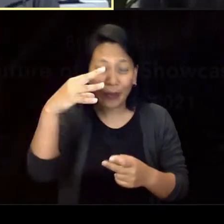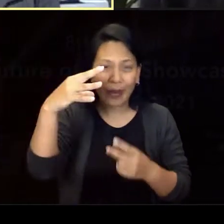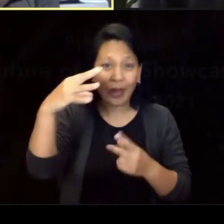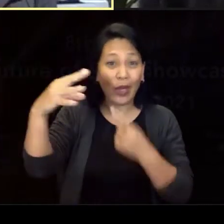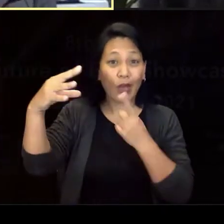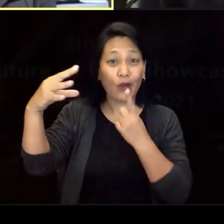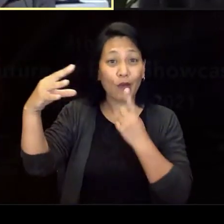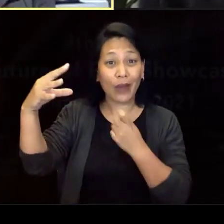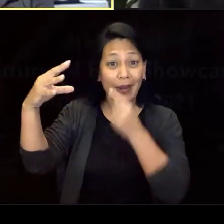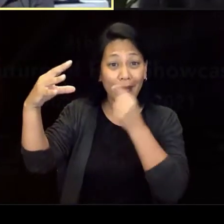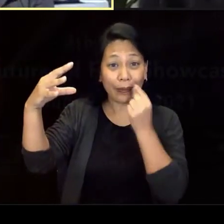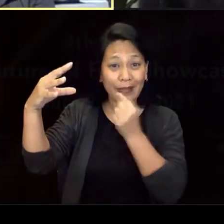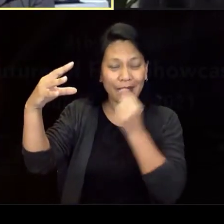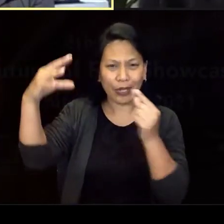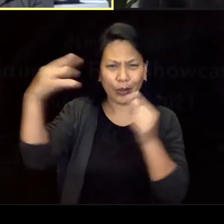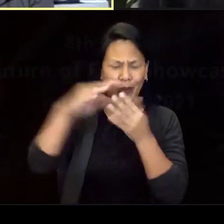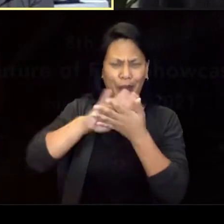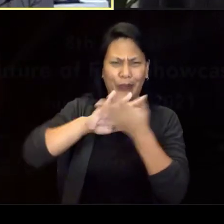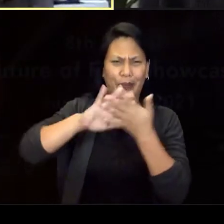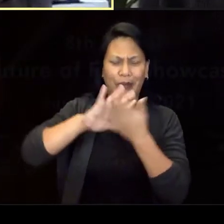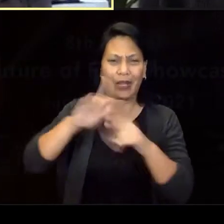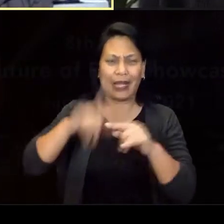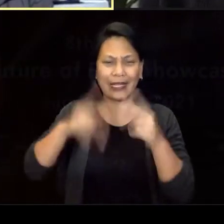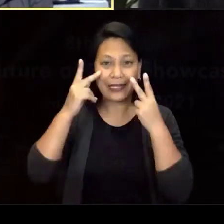So sometimes even actually in films, you'll put on like a blue lipstick.